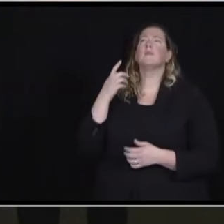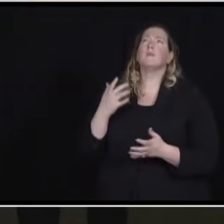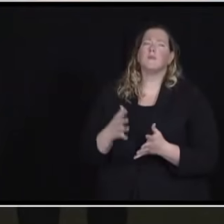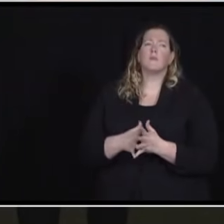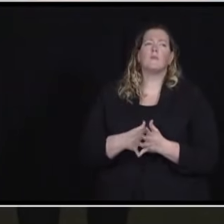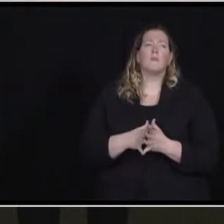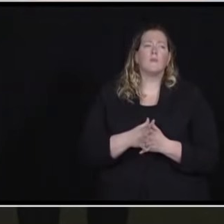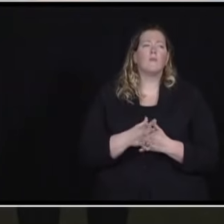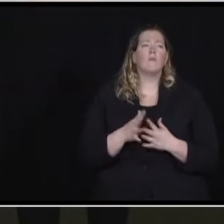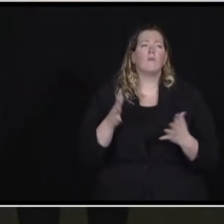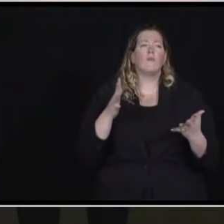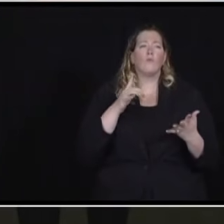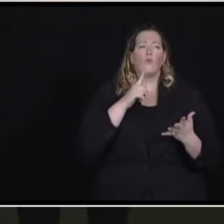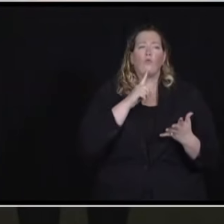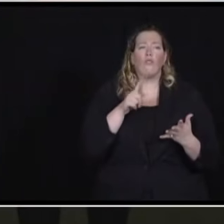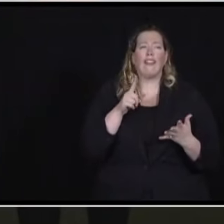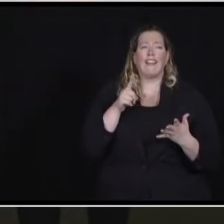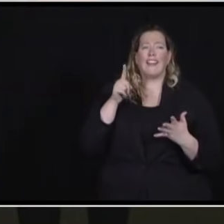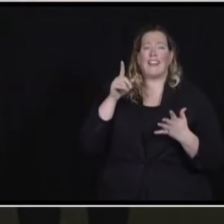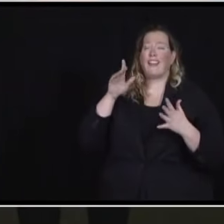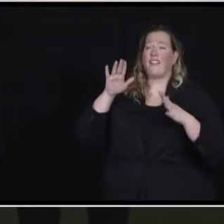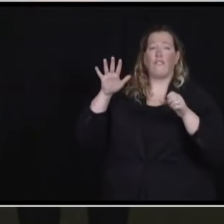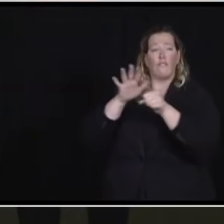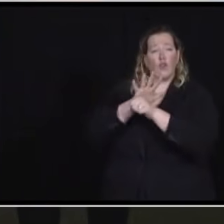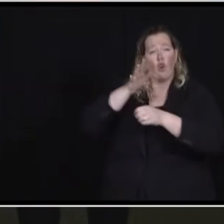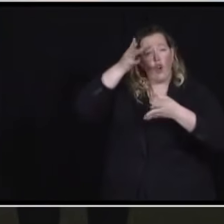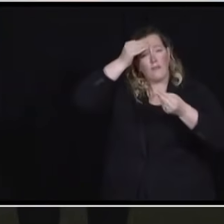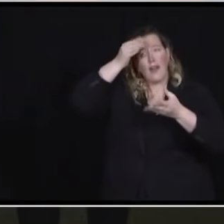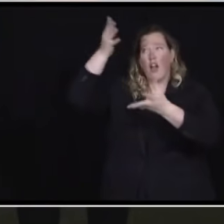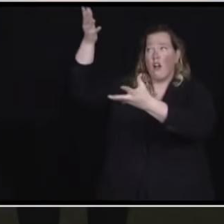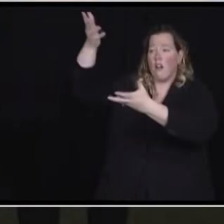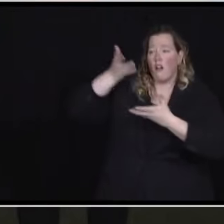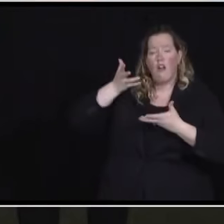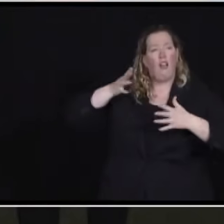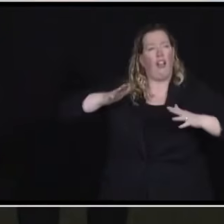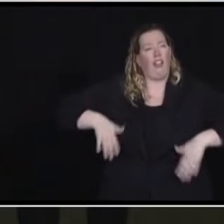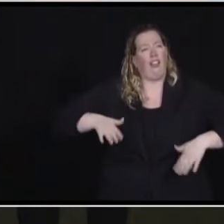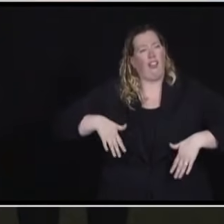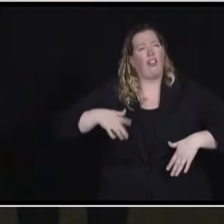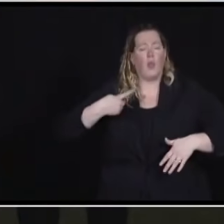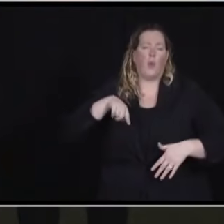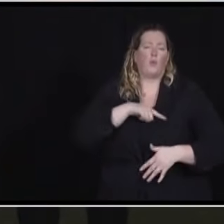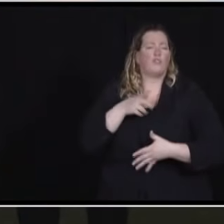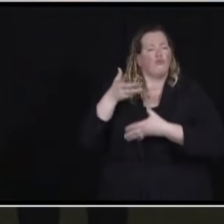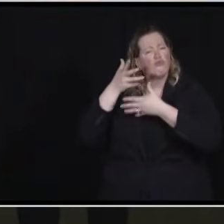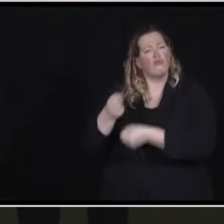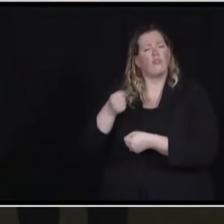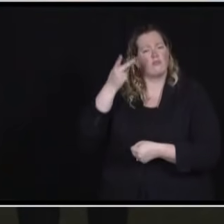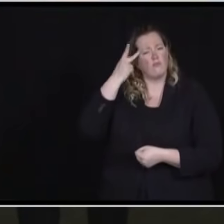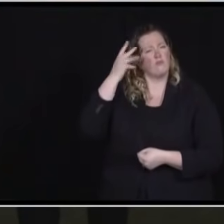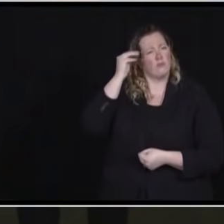To answer your question, I didn't get the answer we want to hear the now that the premier has the